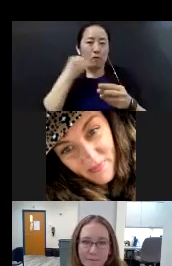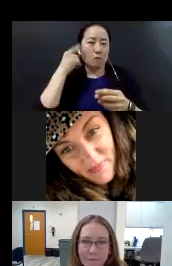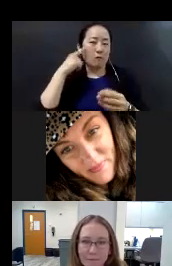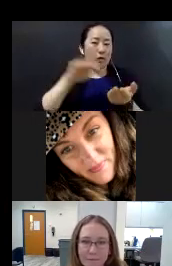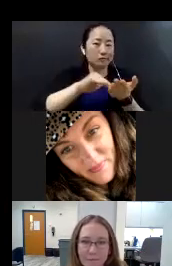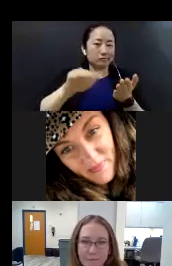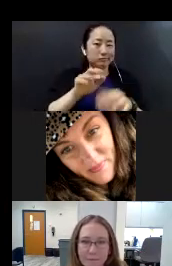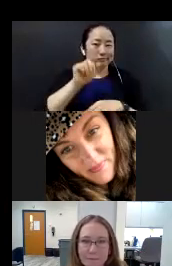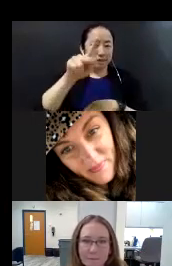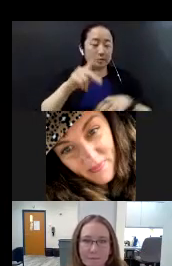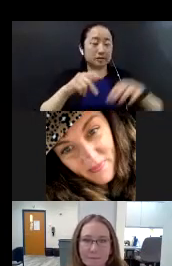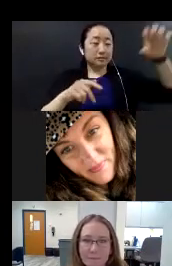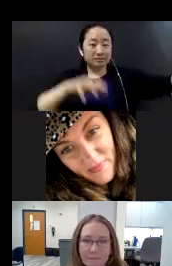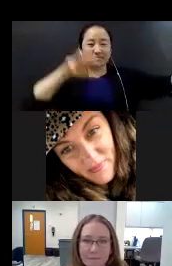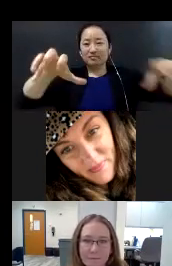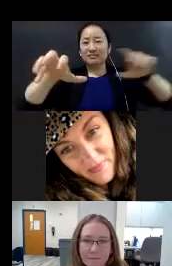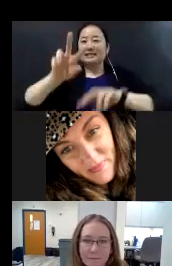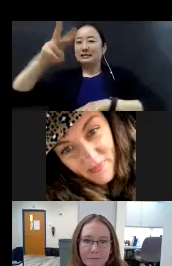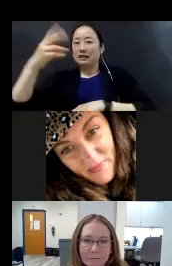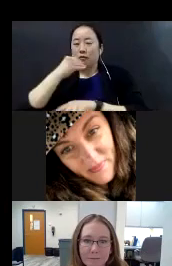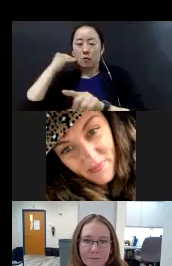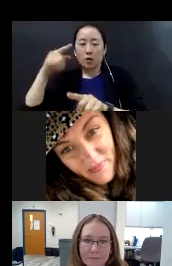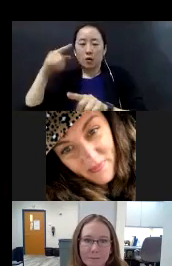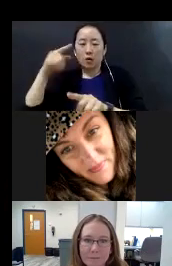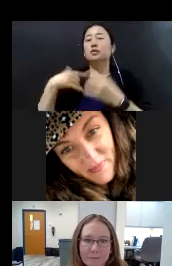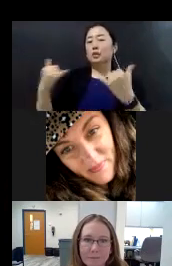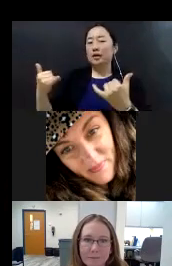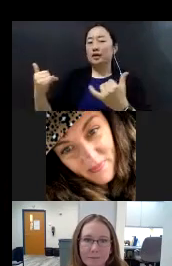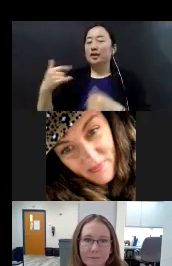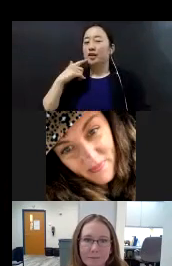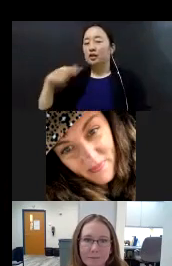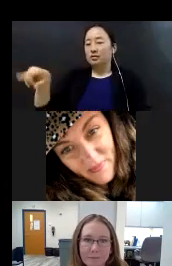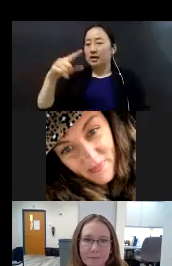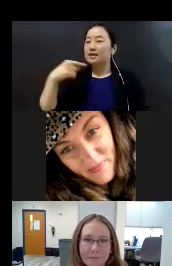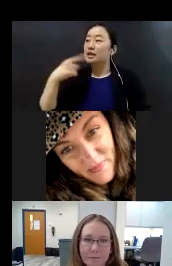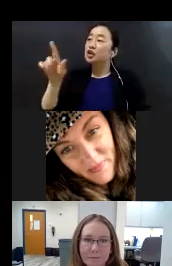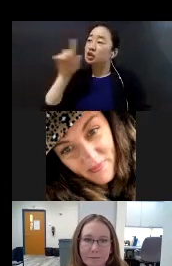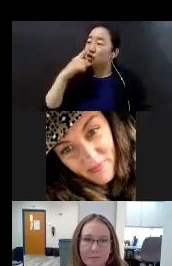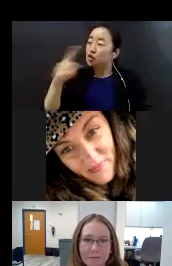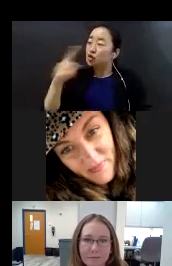I AM TELLING HIM, YOU CAN APPROACH HERE AND APPROACH THE DOOR.